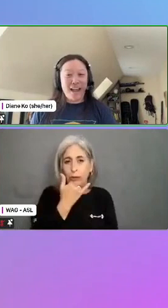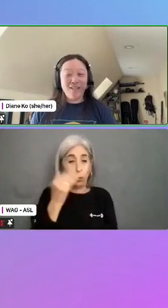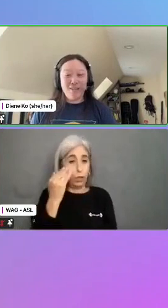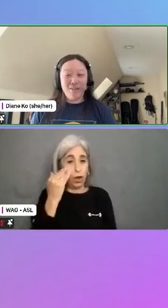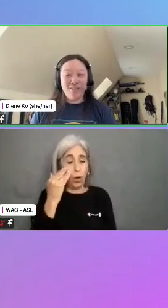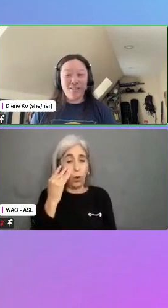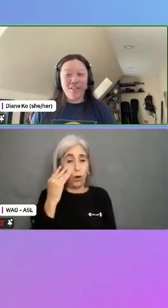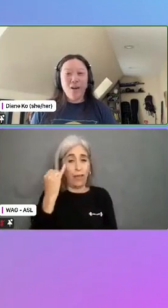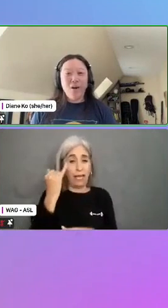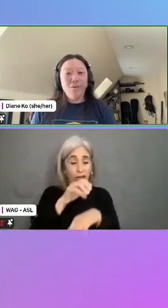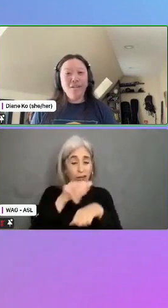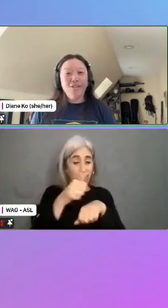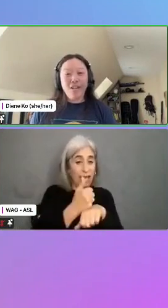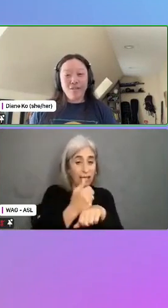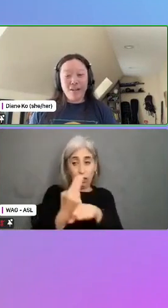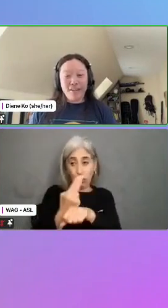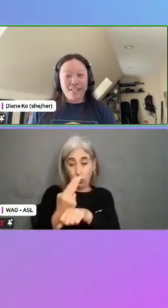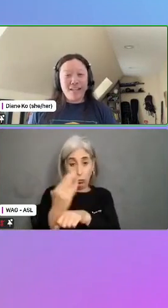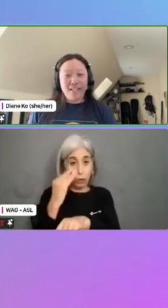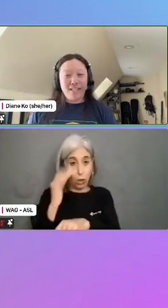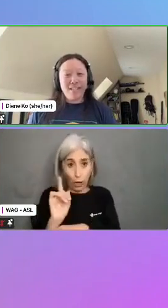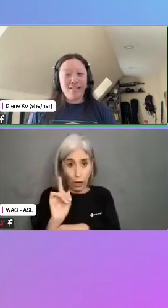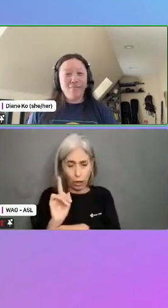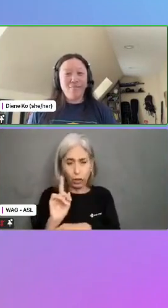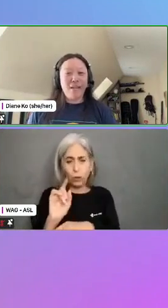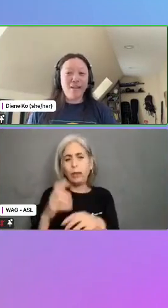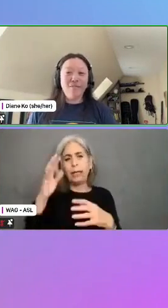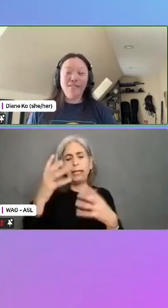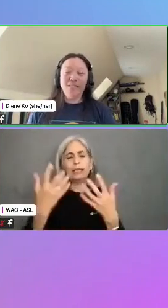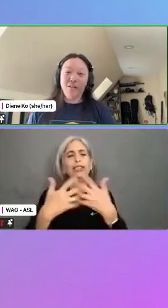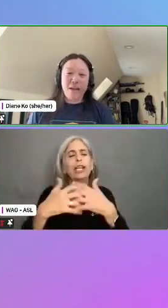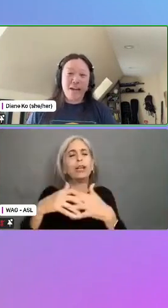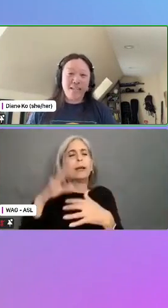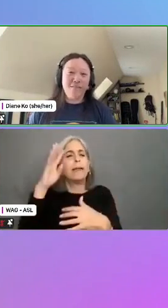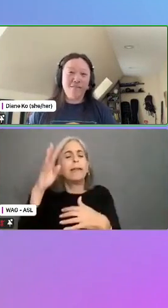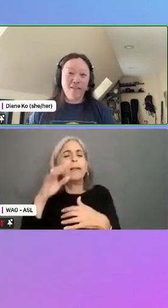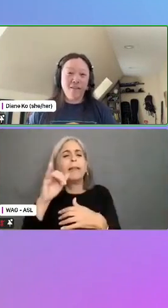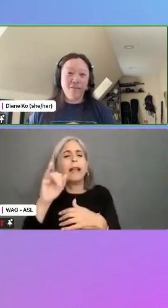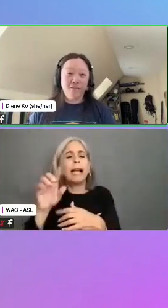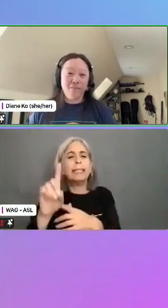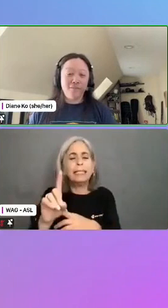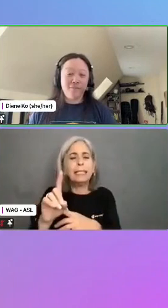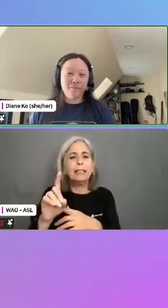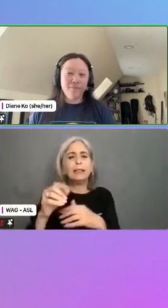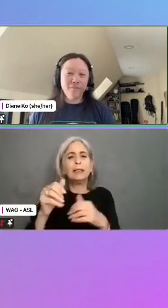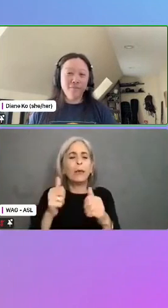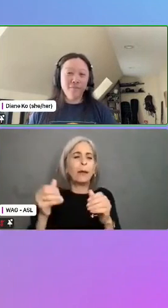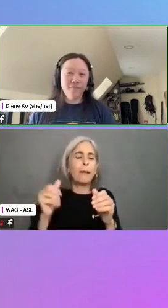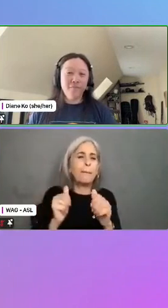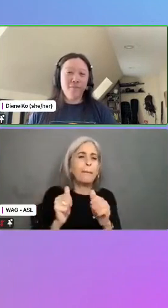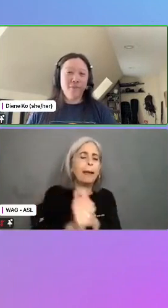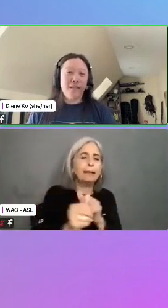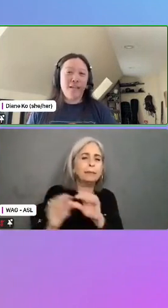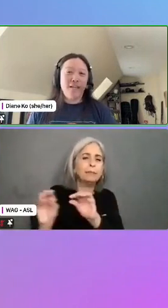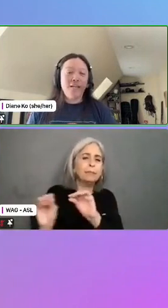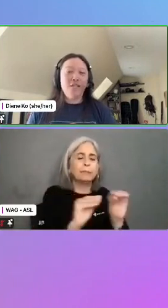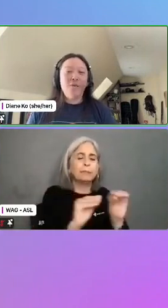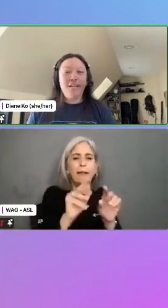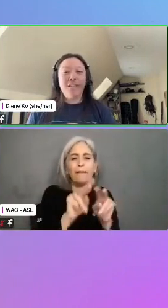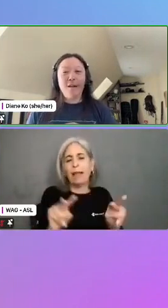Another approach is to let the operations itself appear component handle any Dom this bypasses the need for a parent component to access a child components Dom elements. This can be a little tricky, since